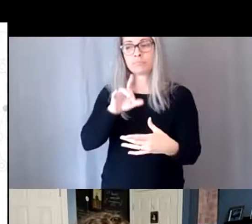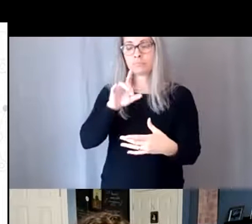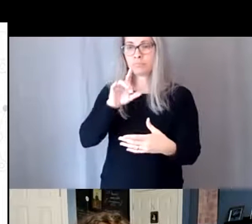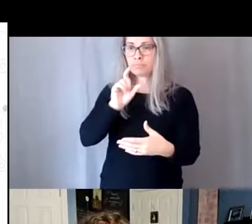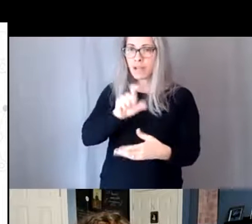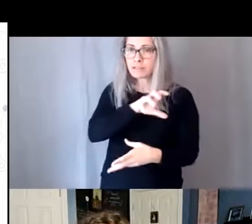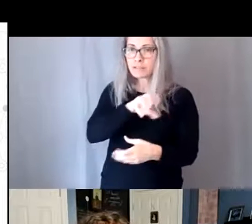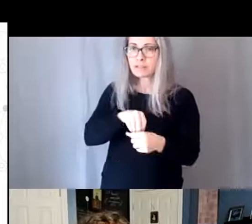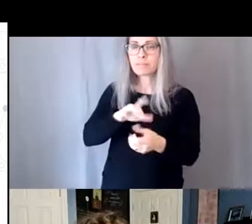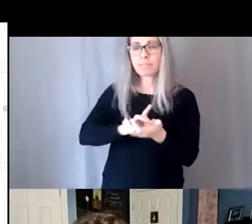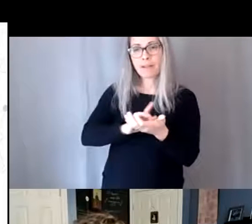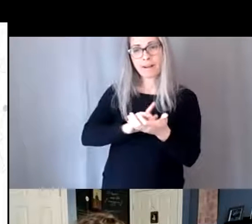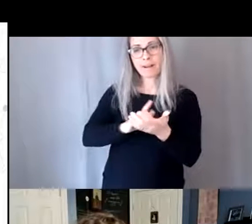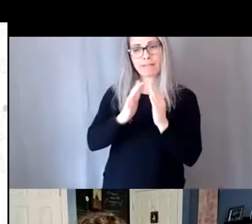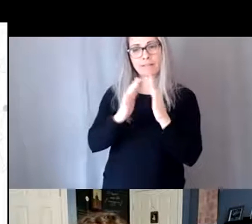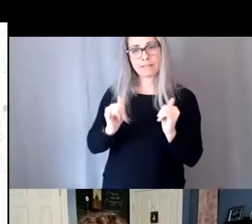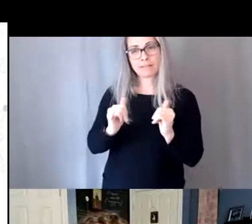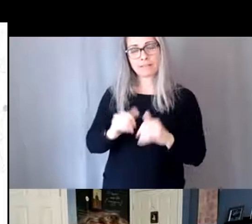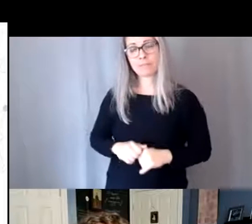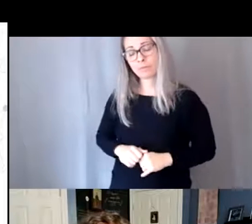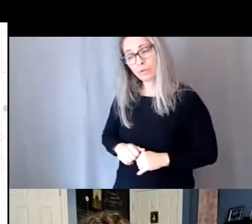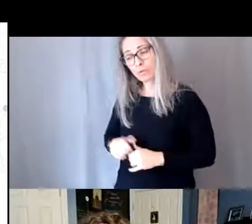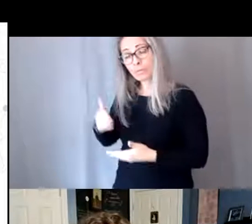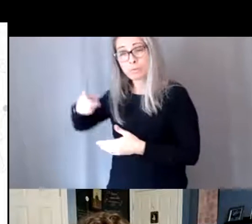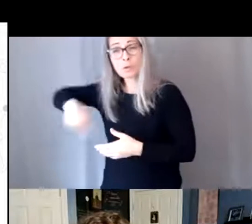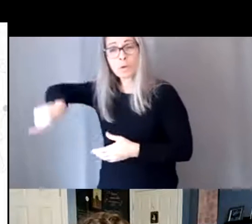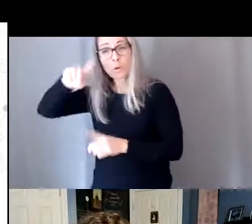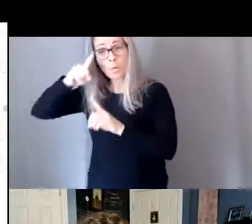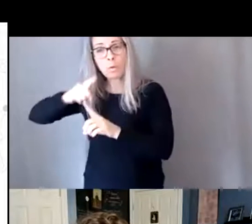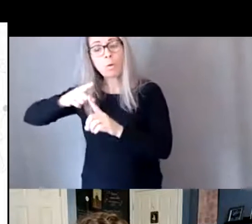while they may aim to empower people are primarily concerned at a systemic